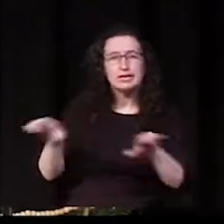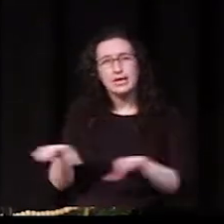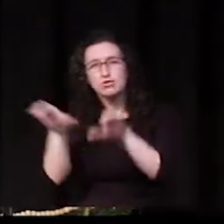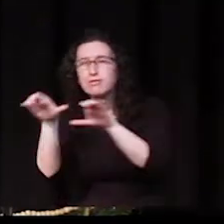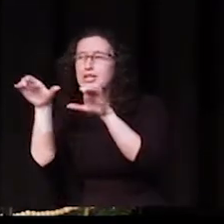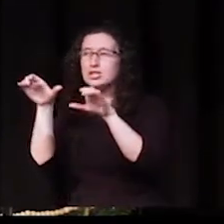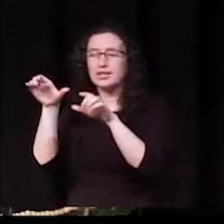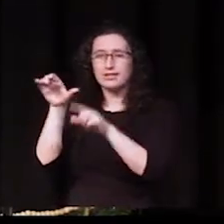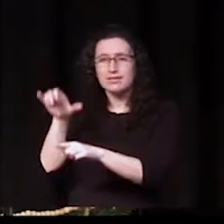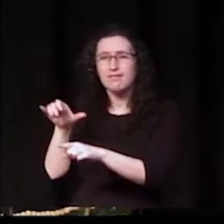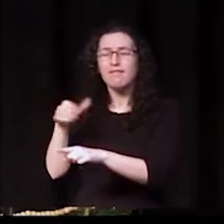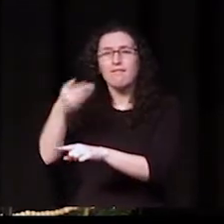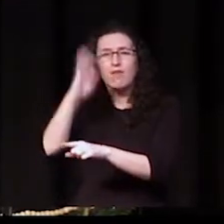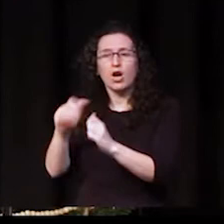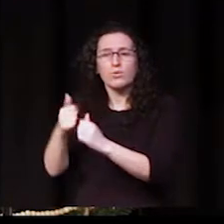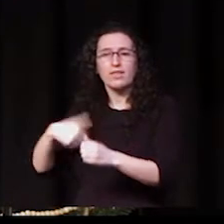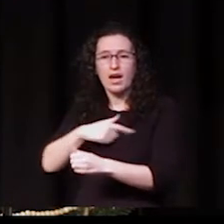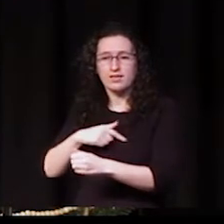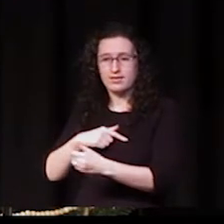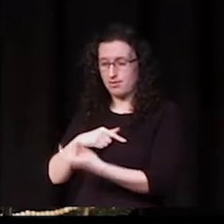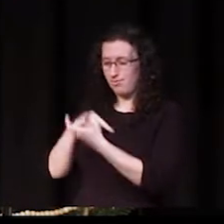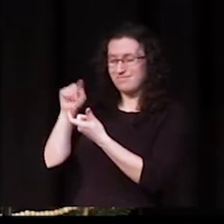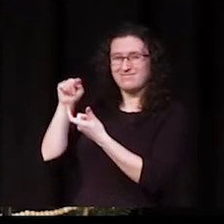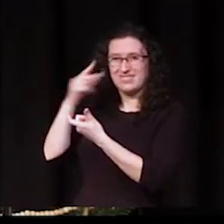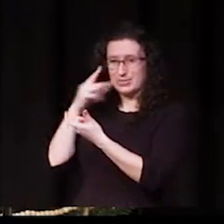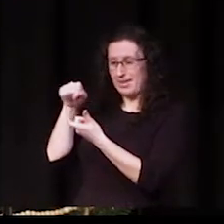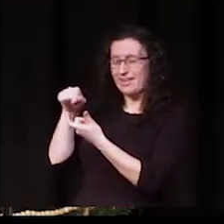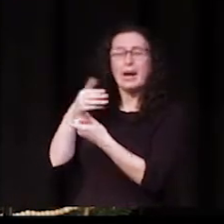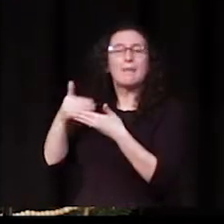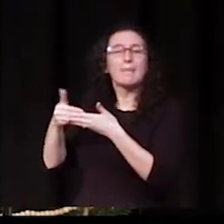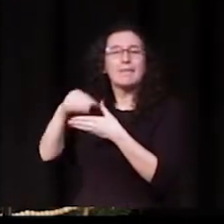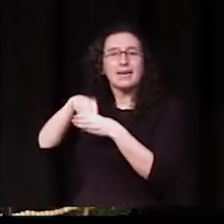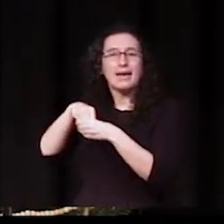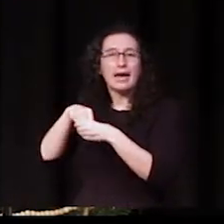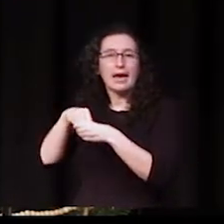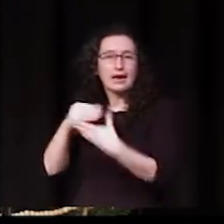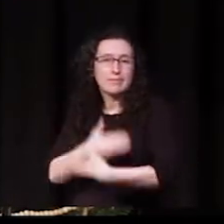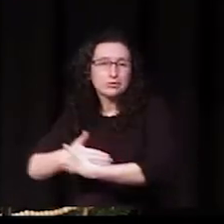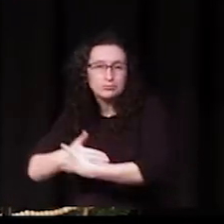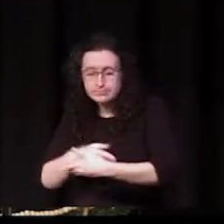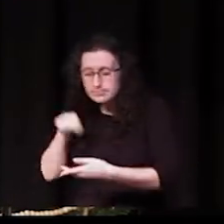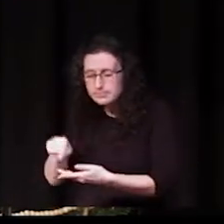My little baby in the manger, you know? Is Emmanuel just for the Christmas season?